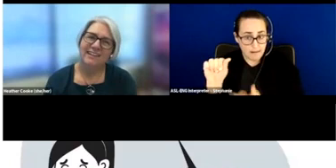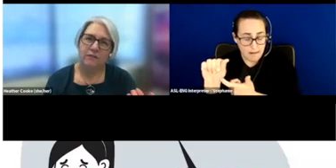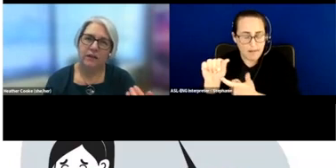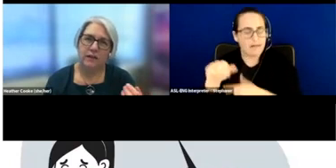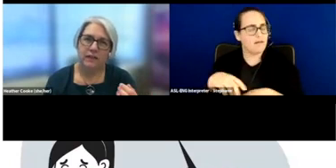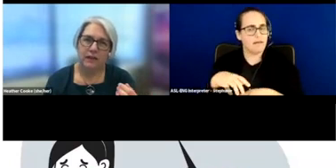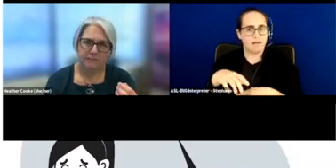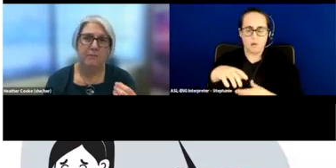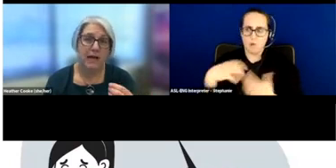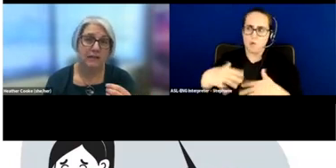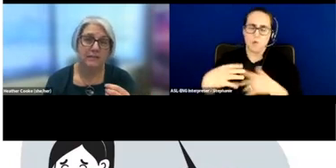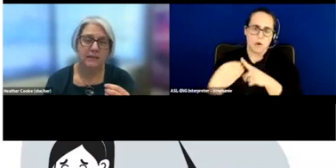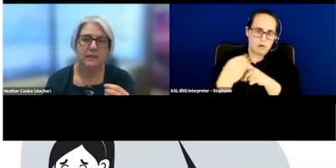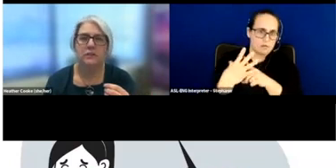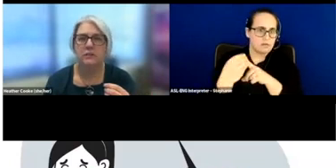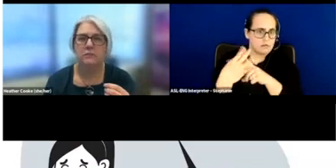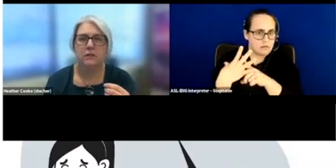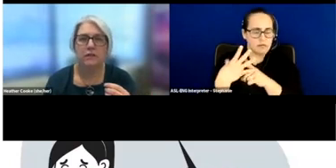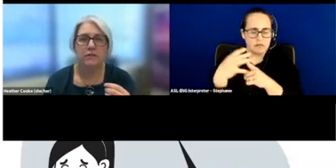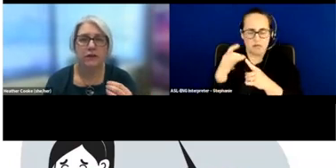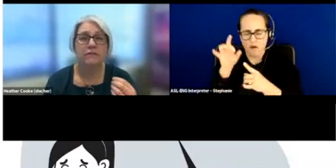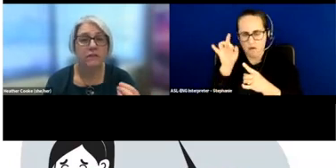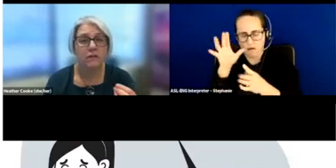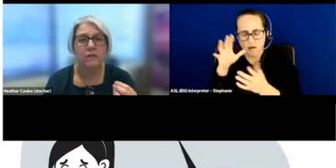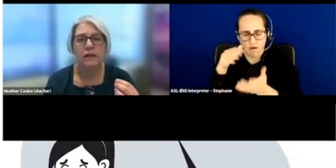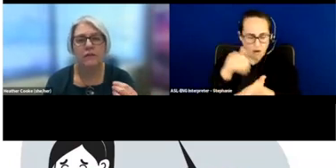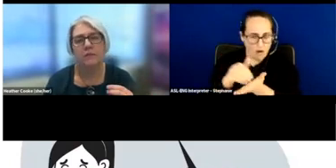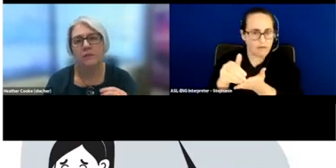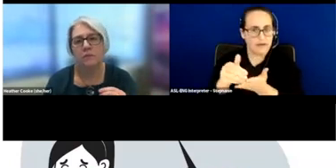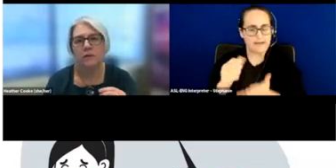income impacts in terms of their physical and their mental